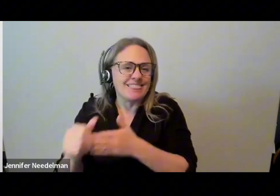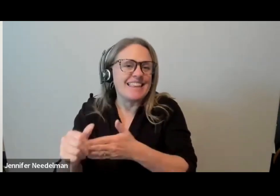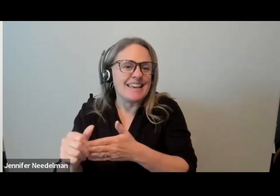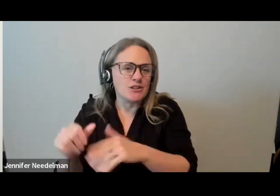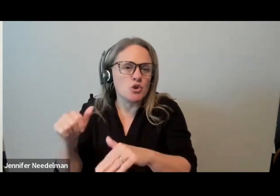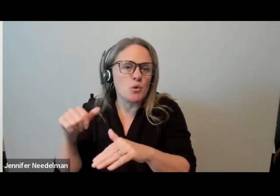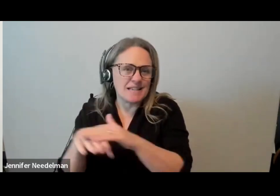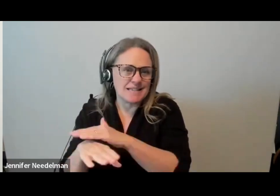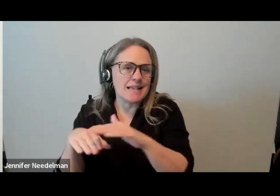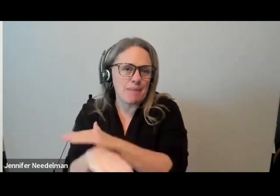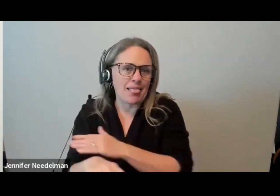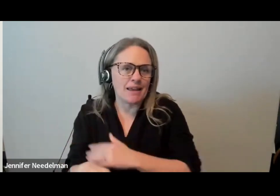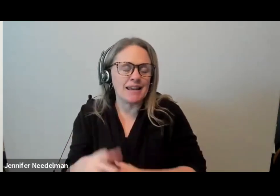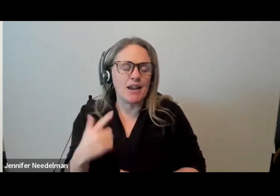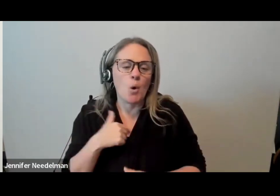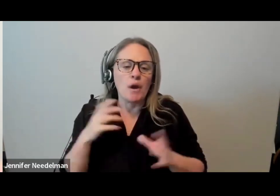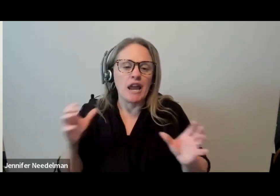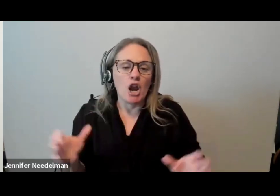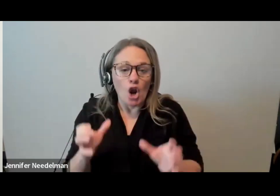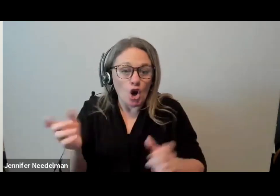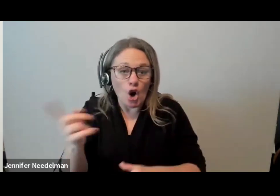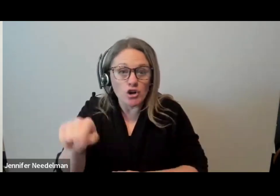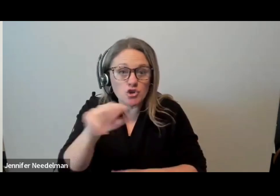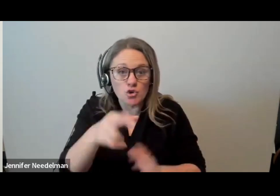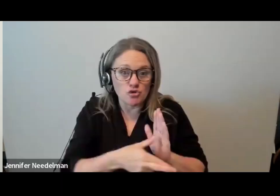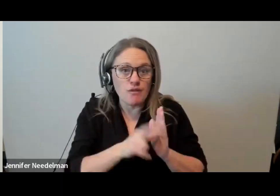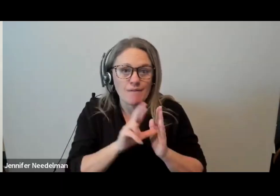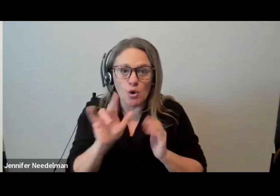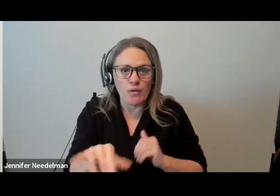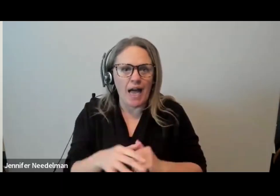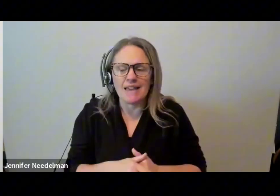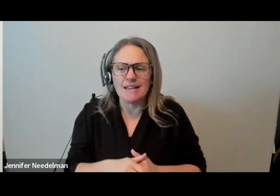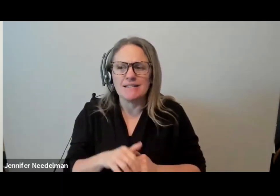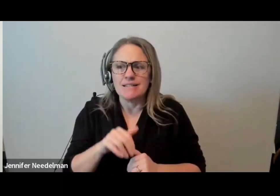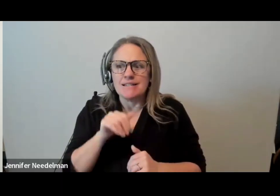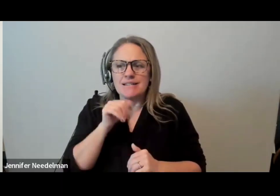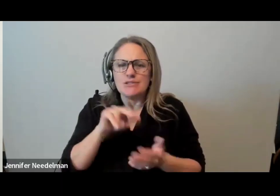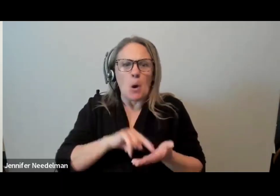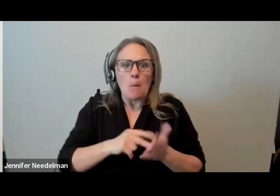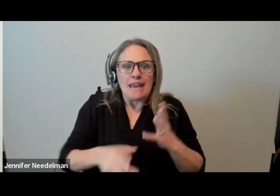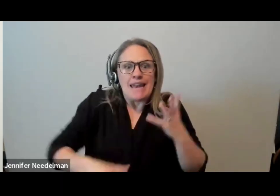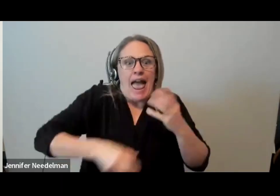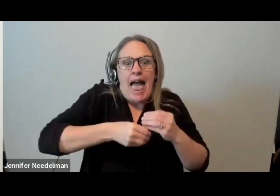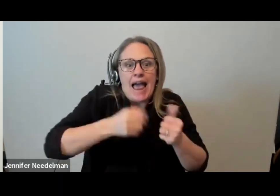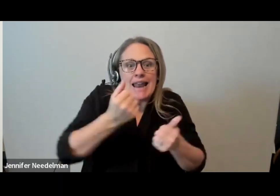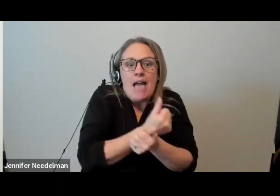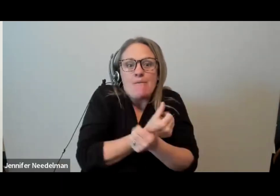And, and the answer to that is not put all those things into your game right away 'cause some of those things might not need to be in your game.